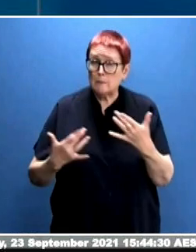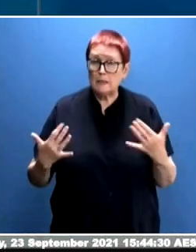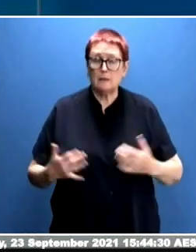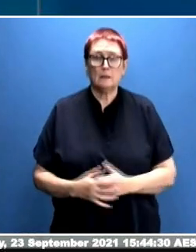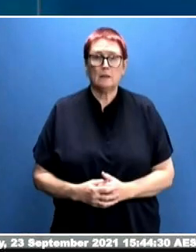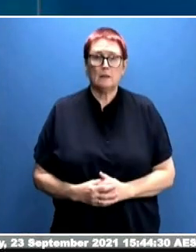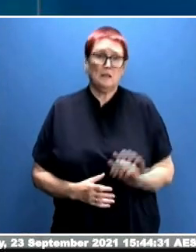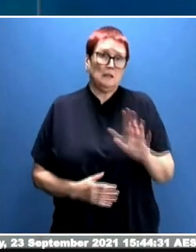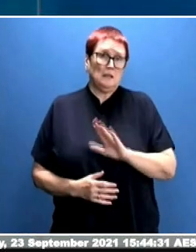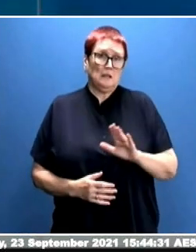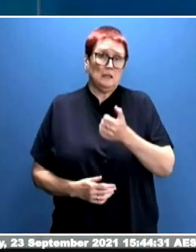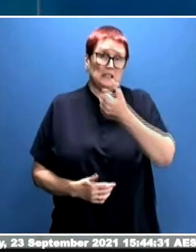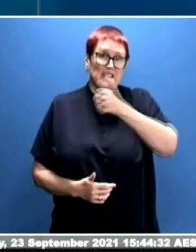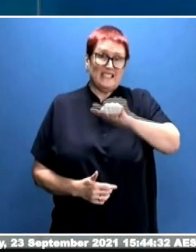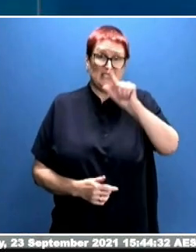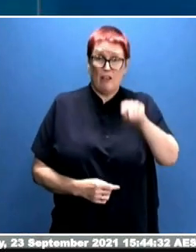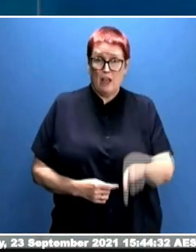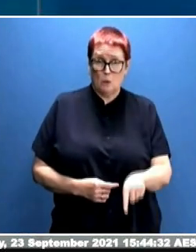About 60,000.